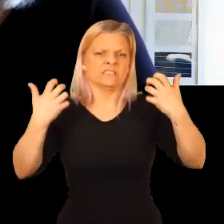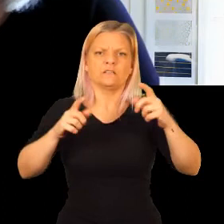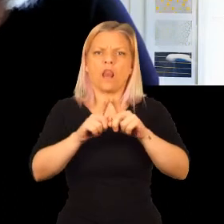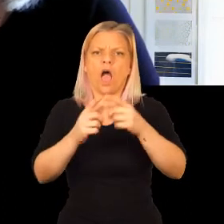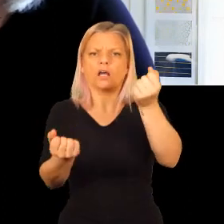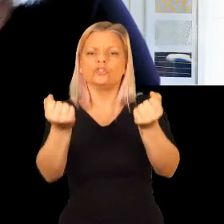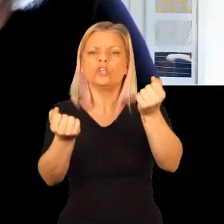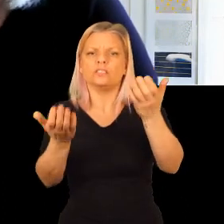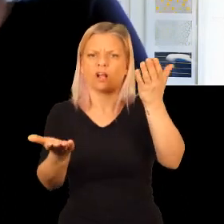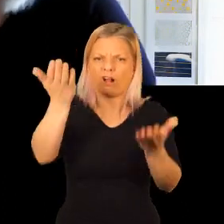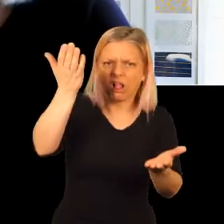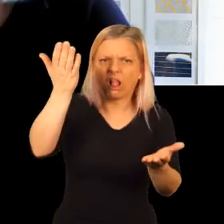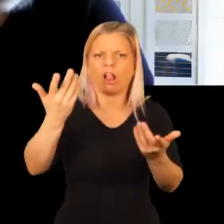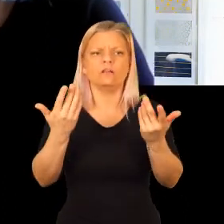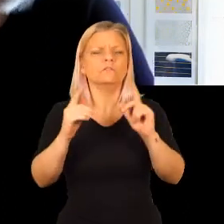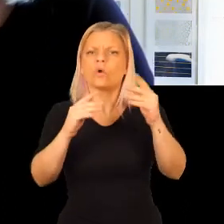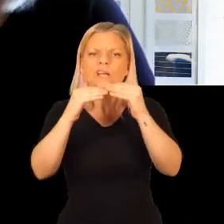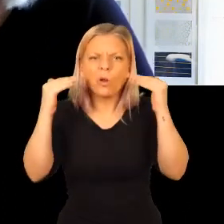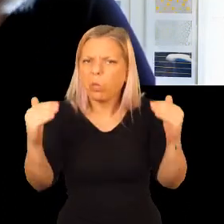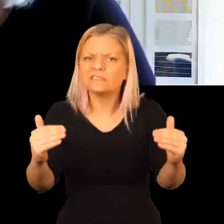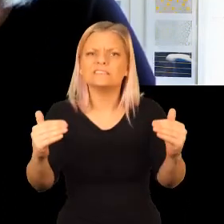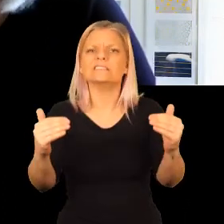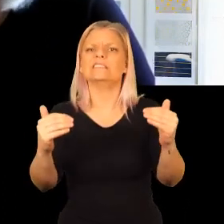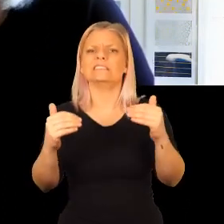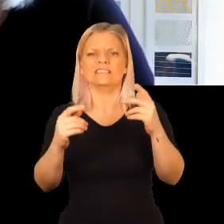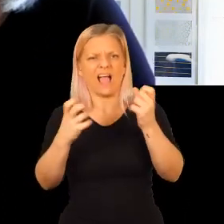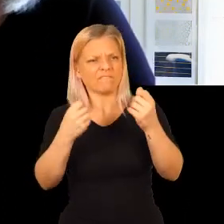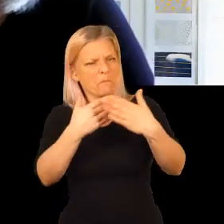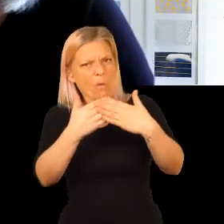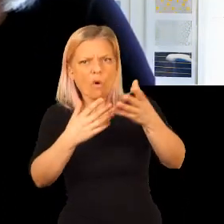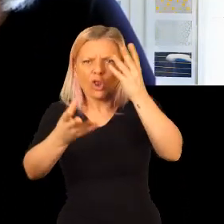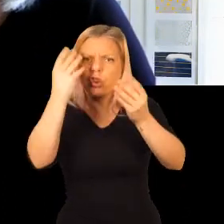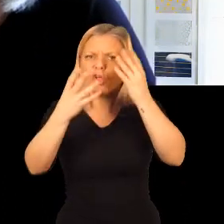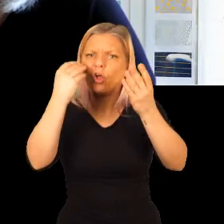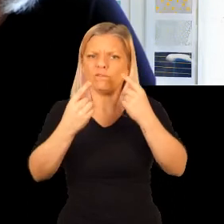about like the injustice and then inequality and unfairness and i think there's a lot we can